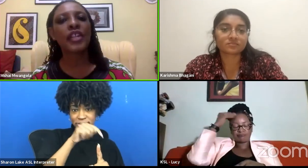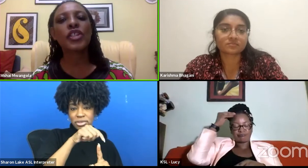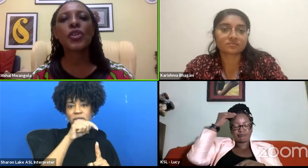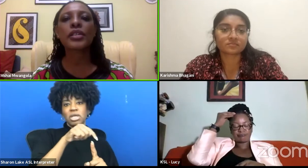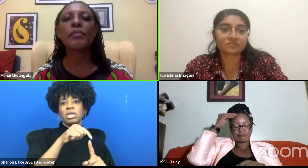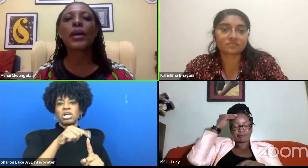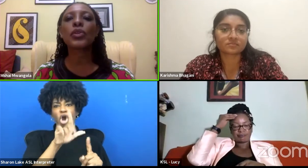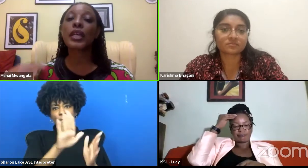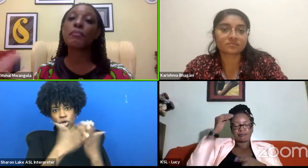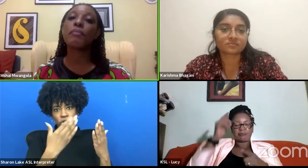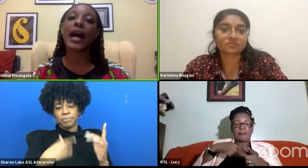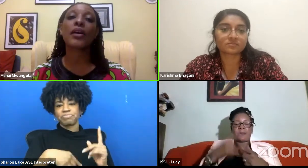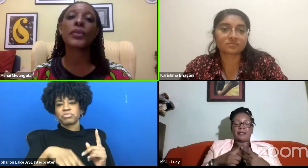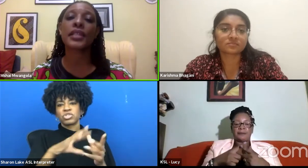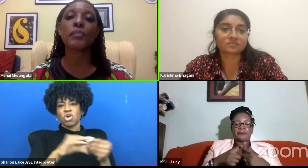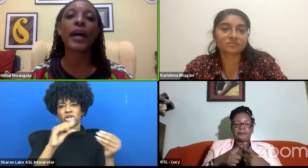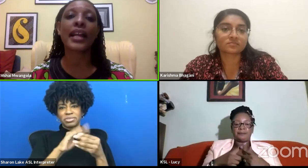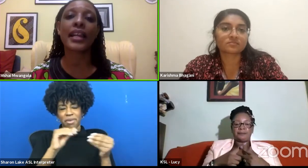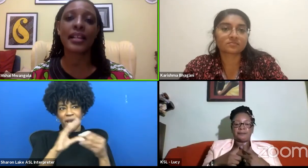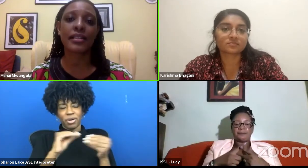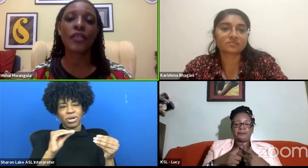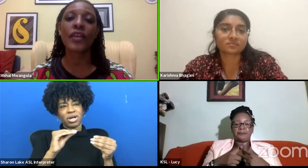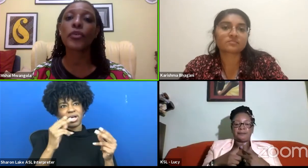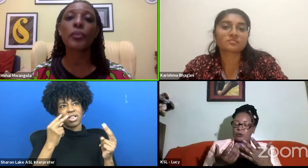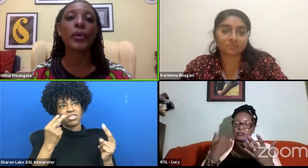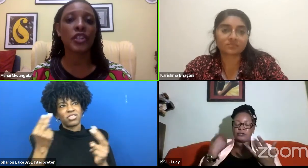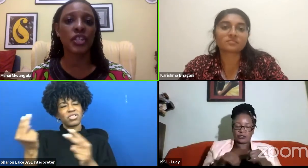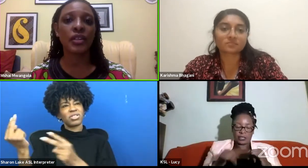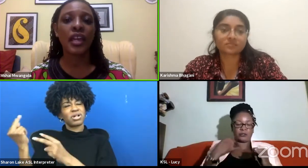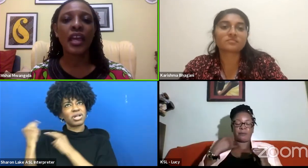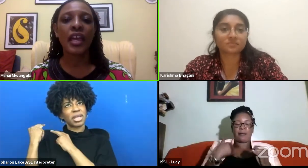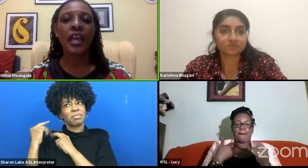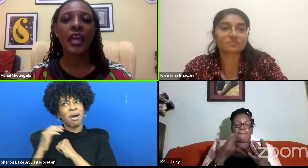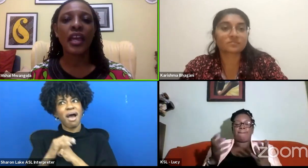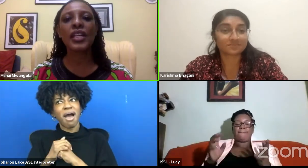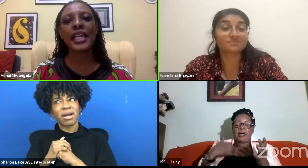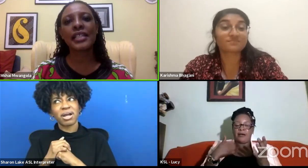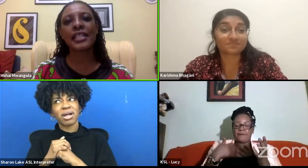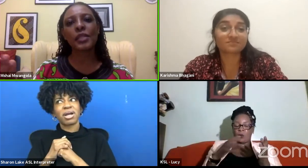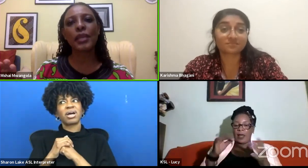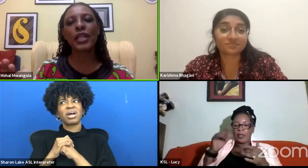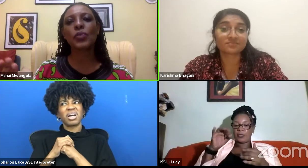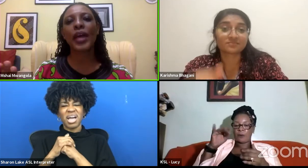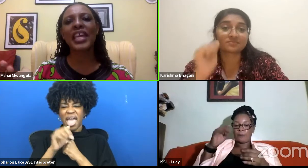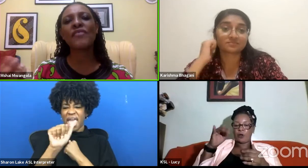and she talks about looking back with the spyglass of anthropology and it really is that space where even